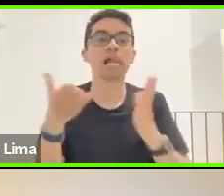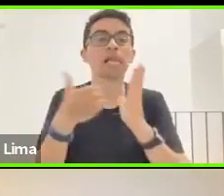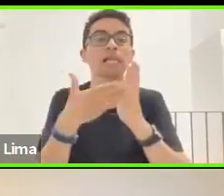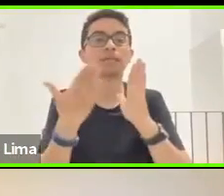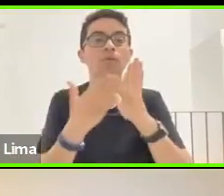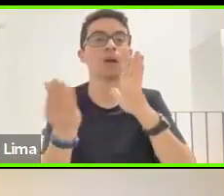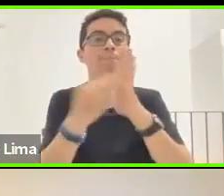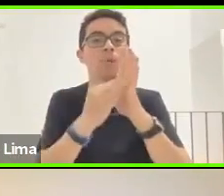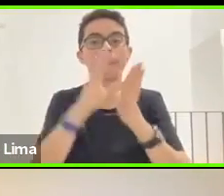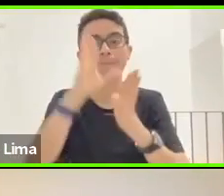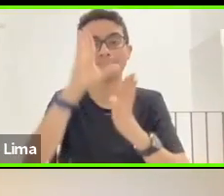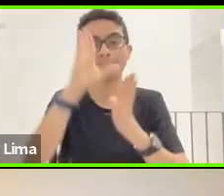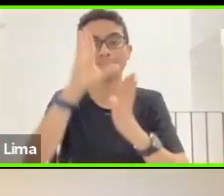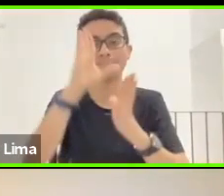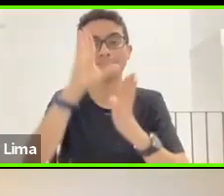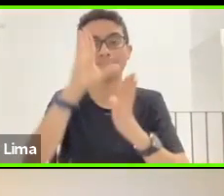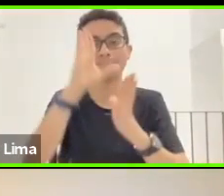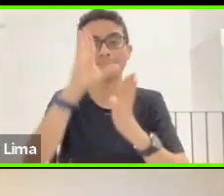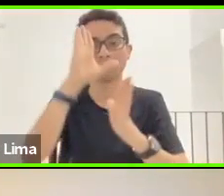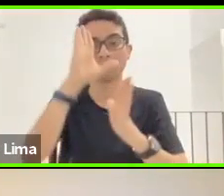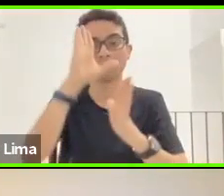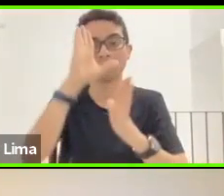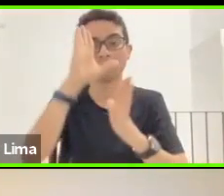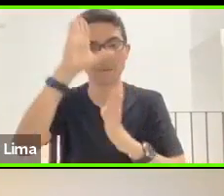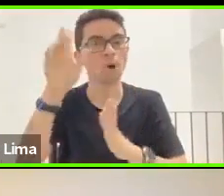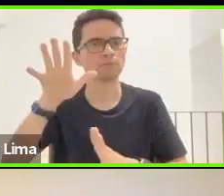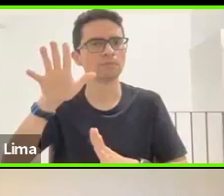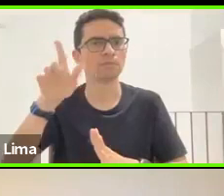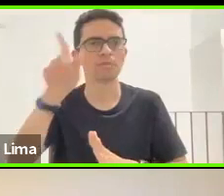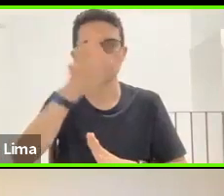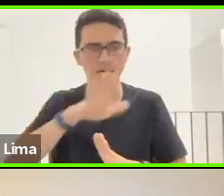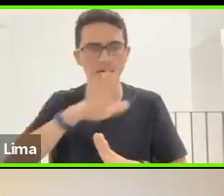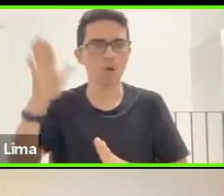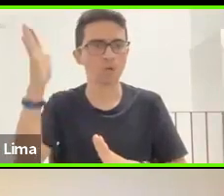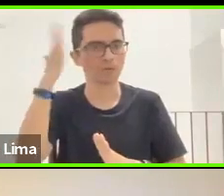was after the Civil War.